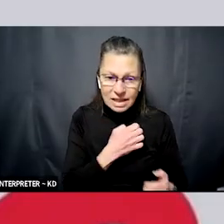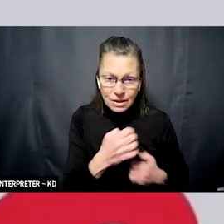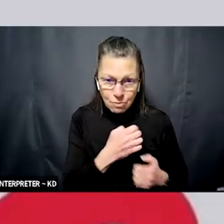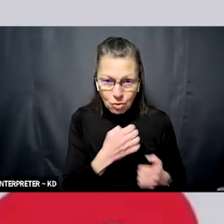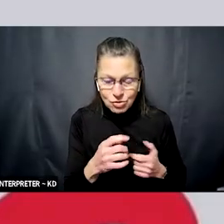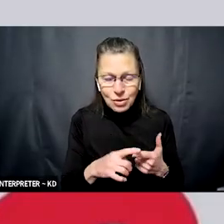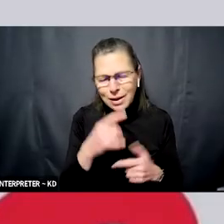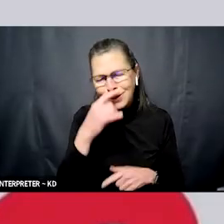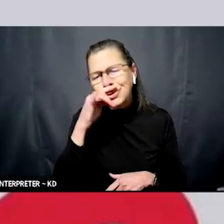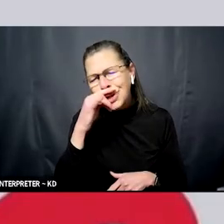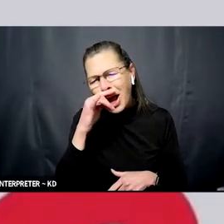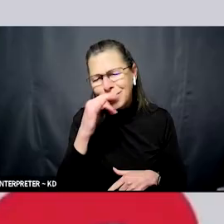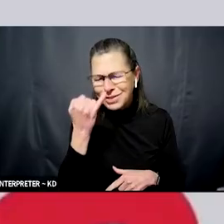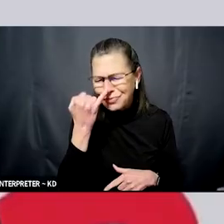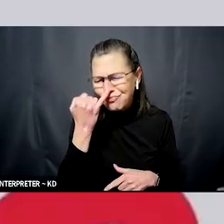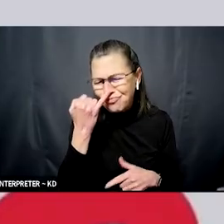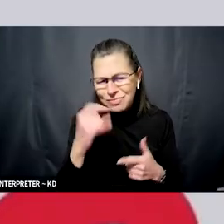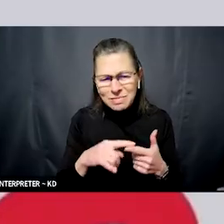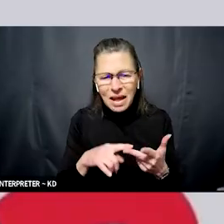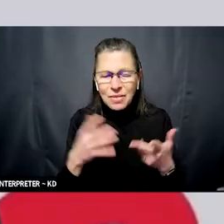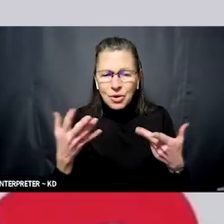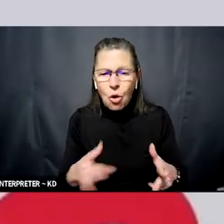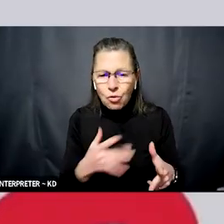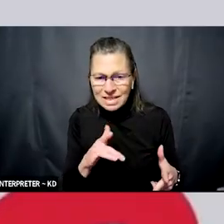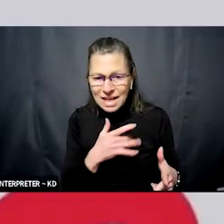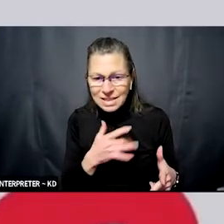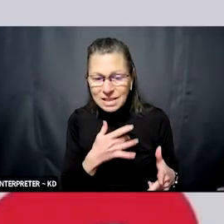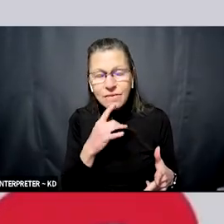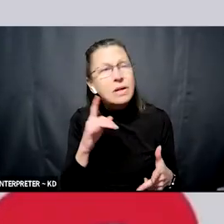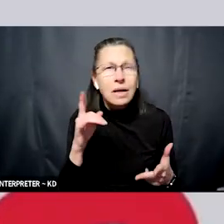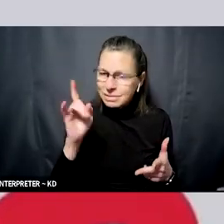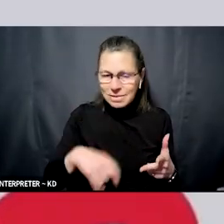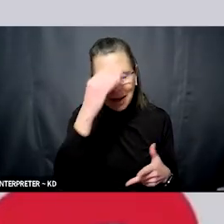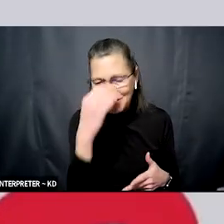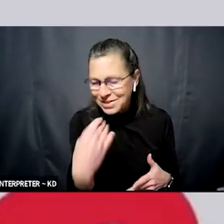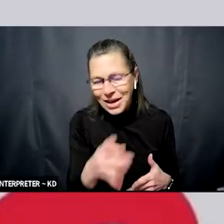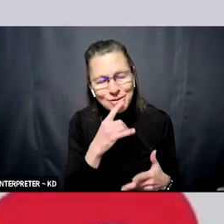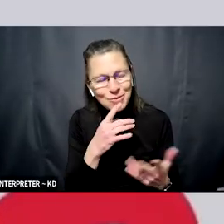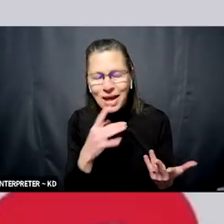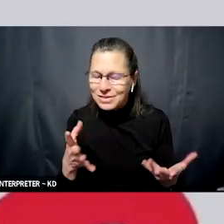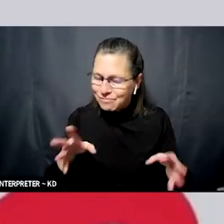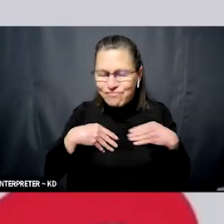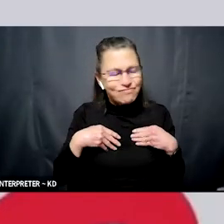and that they are overly sensitive. And I got to tell you that I match those impeccably. And so